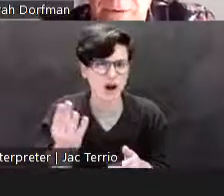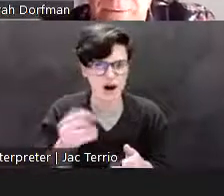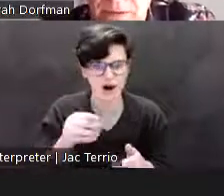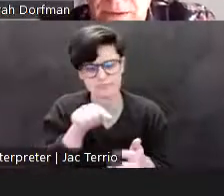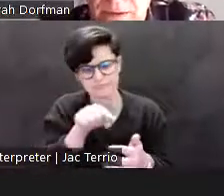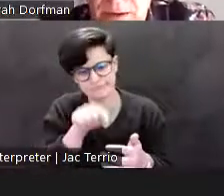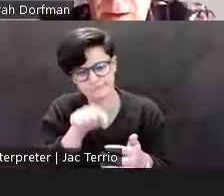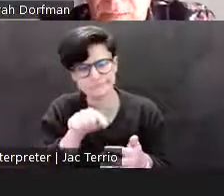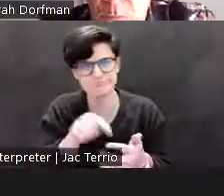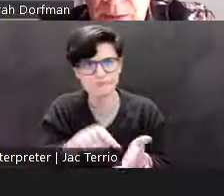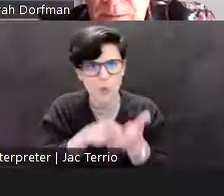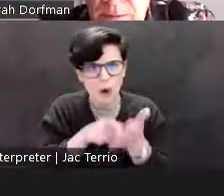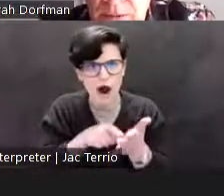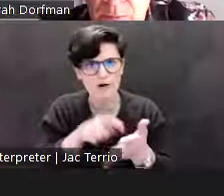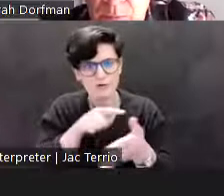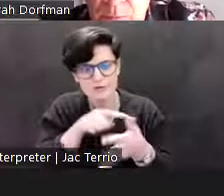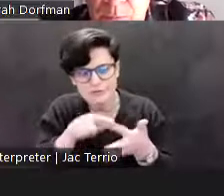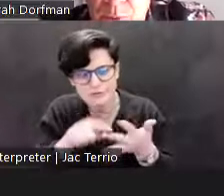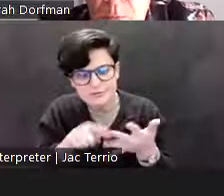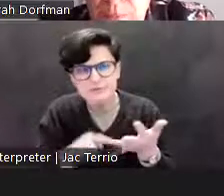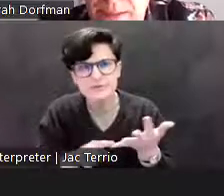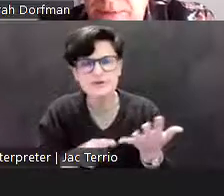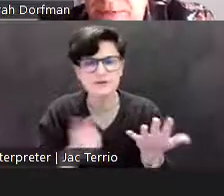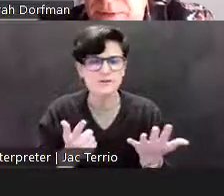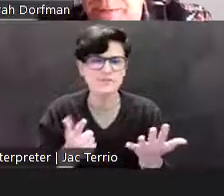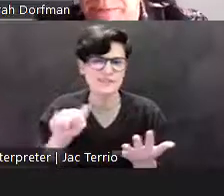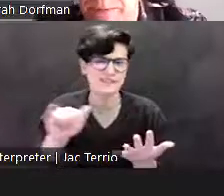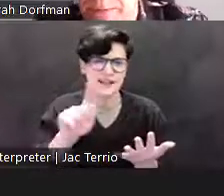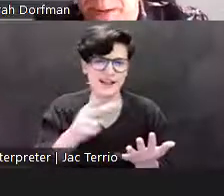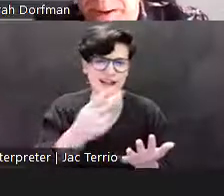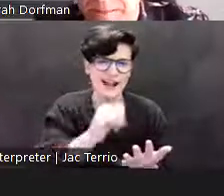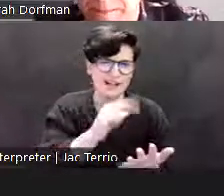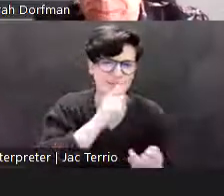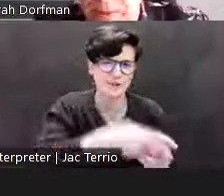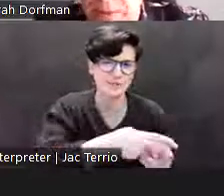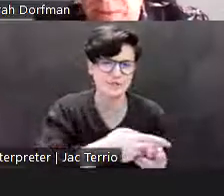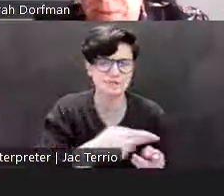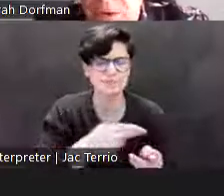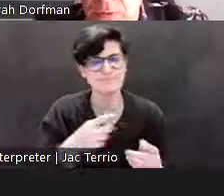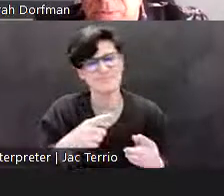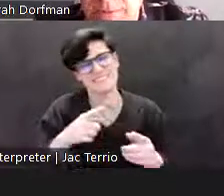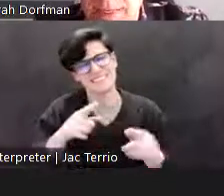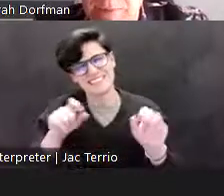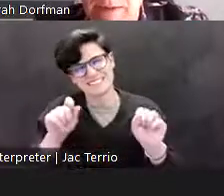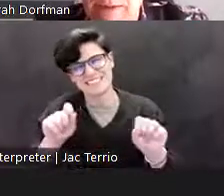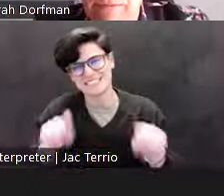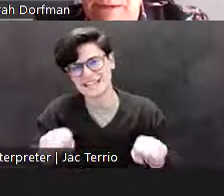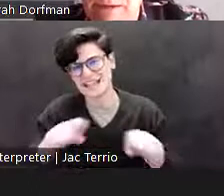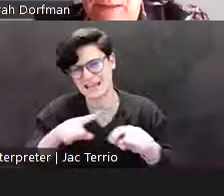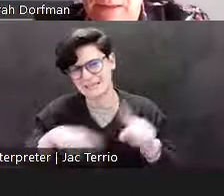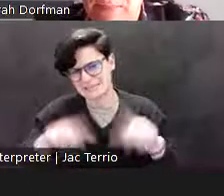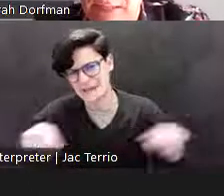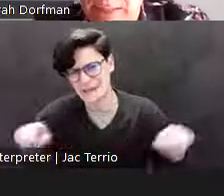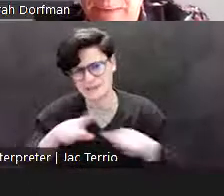of what you know what would be a reasonable 15:18:34 So, For example, if somebody needs